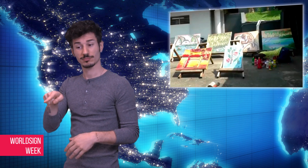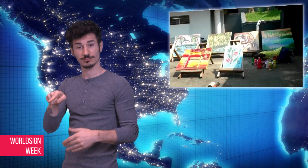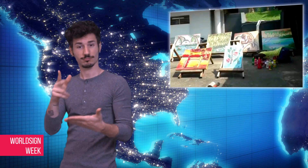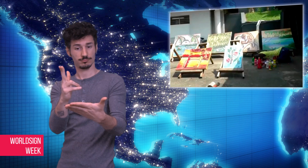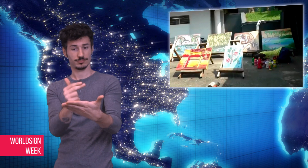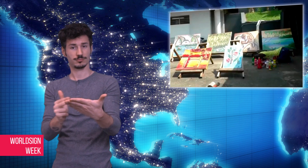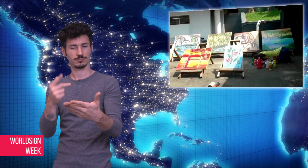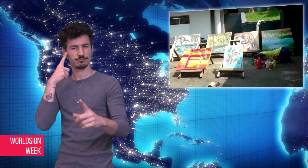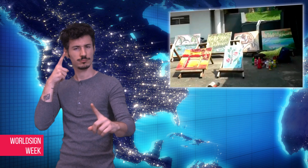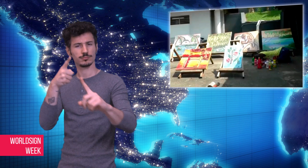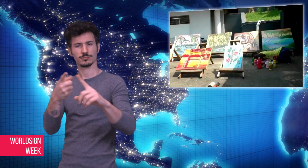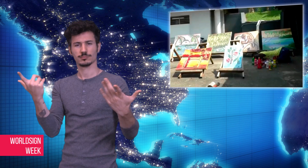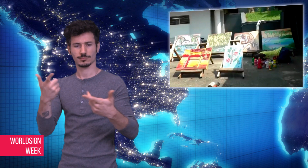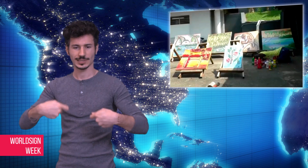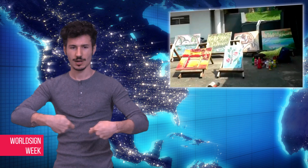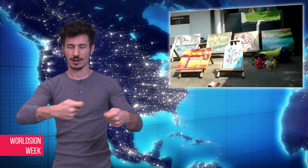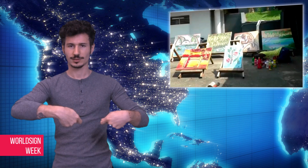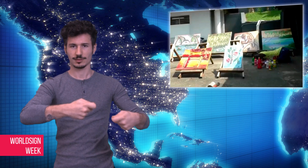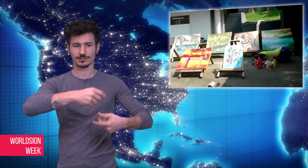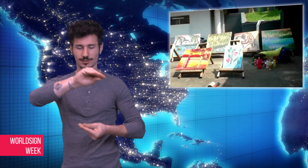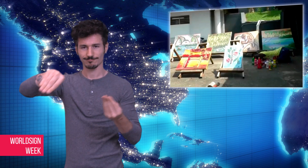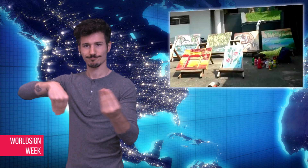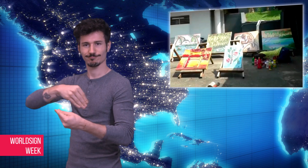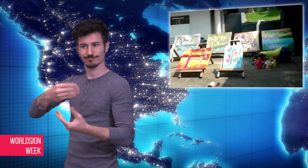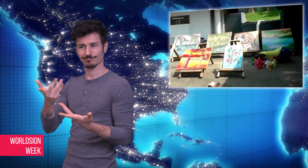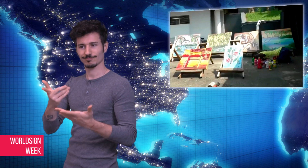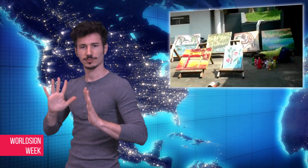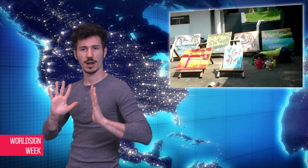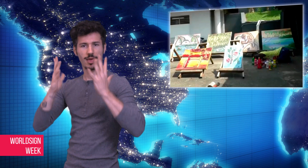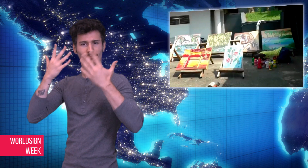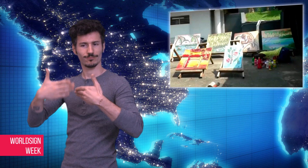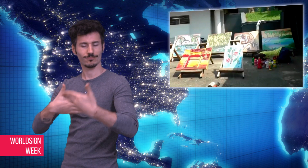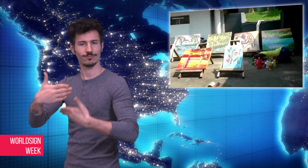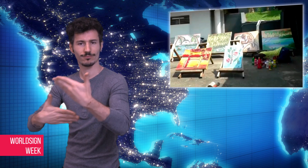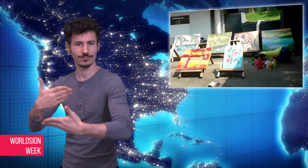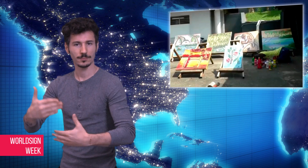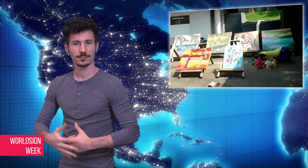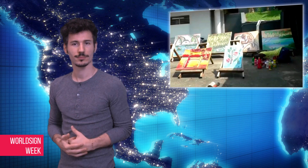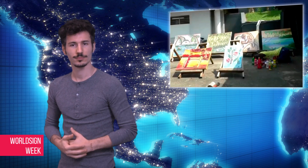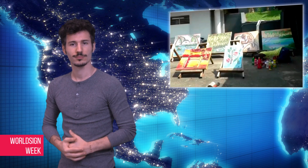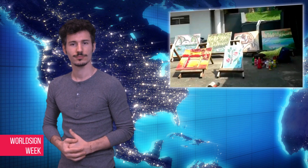streets. He paints drawings to sell for a living.